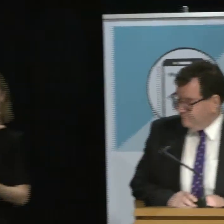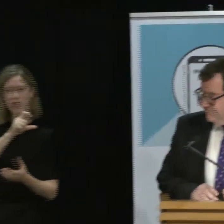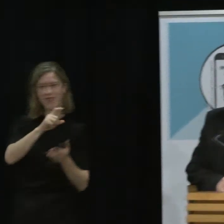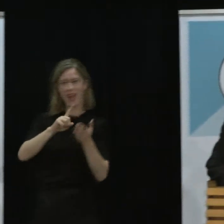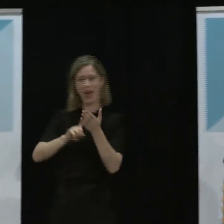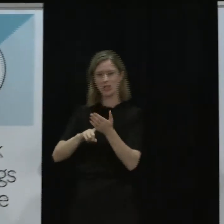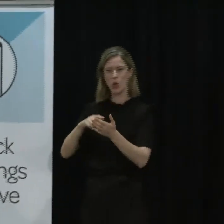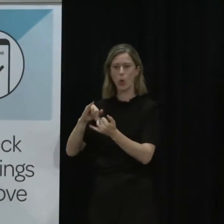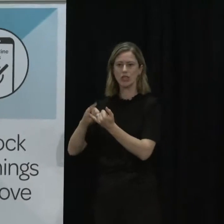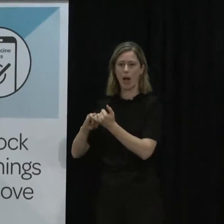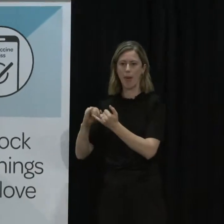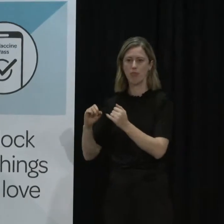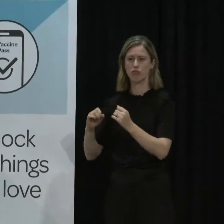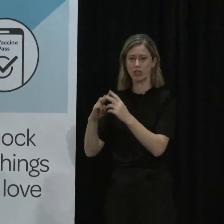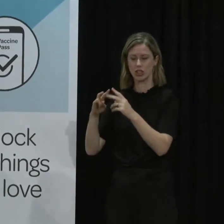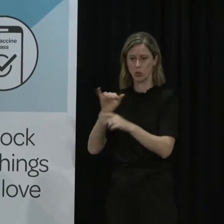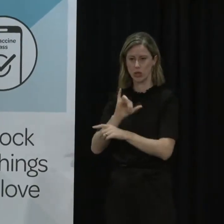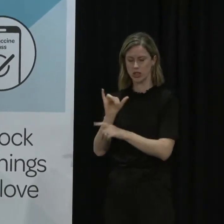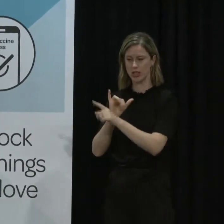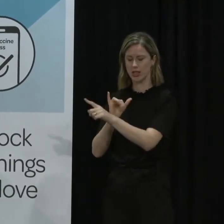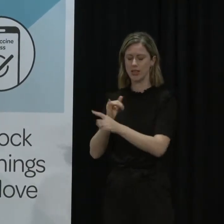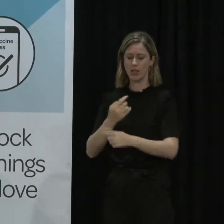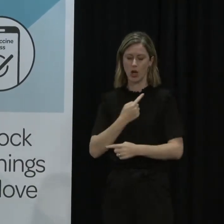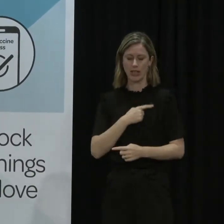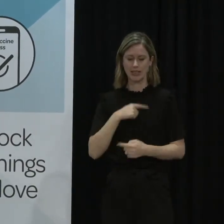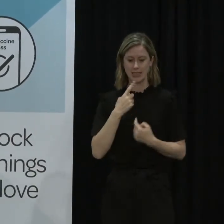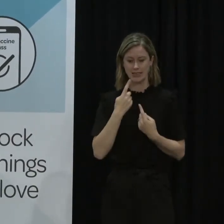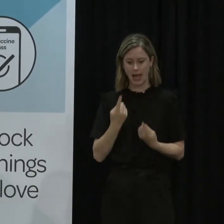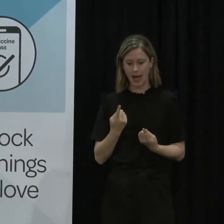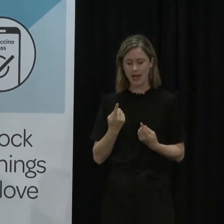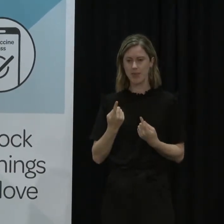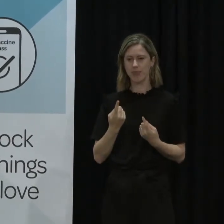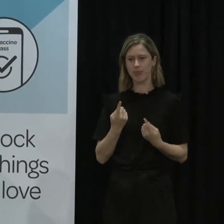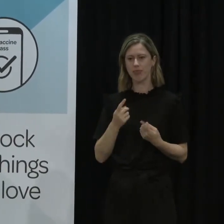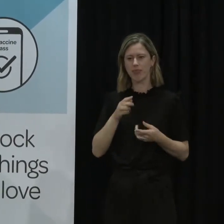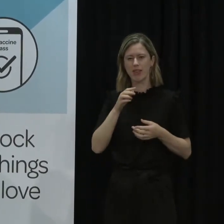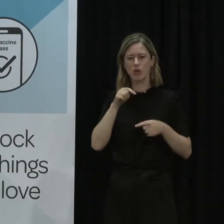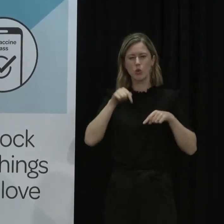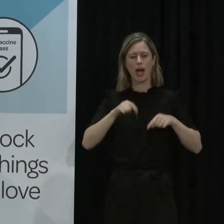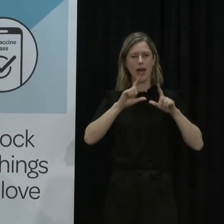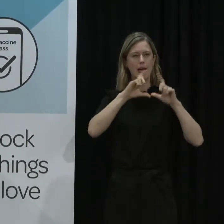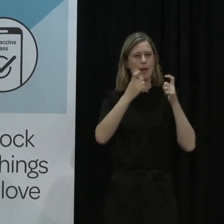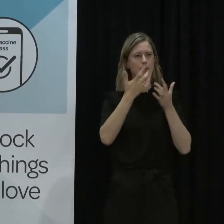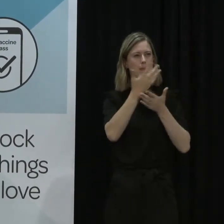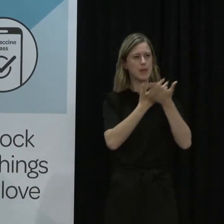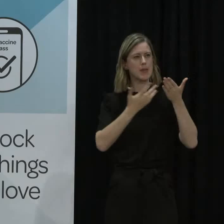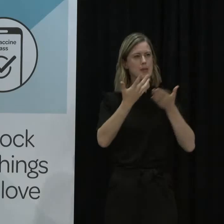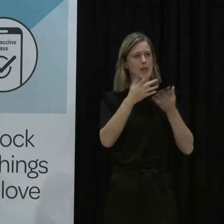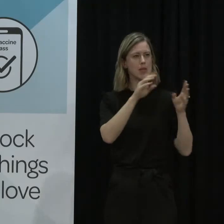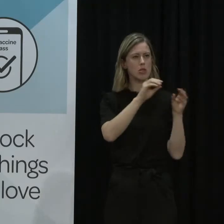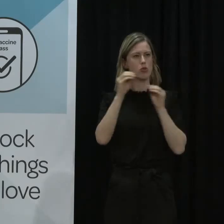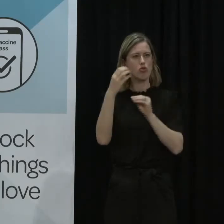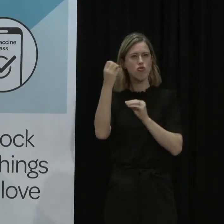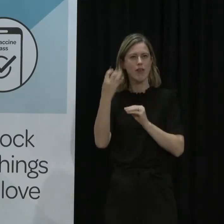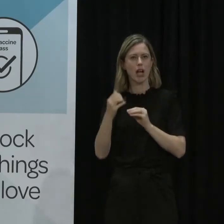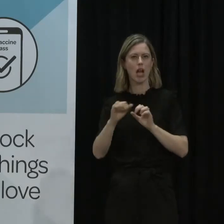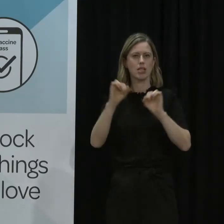Prime Minister, a big day tomorrow for the National Part. Who is your money on?